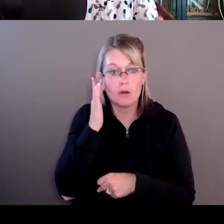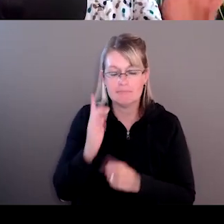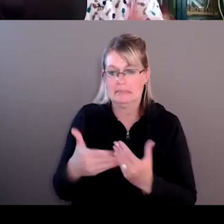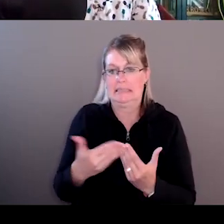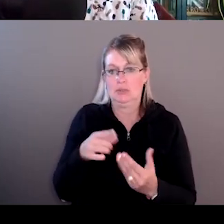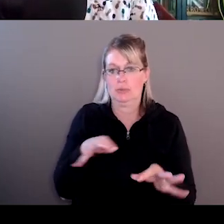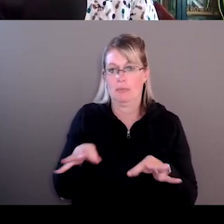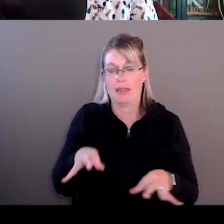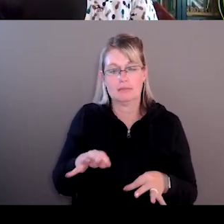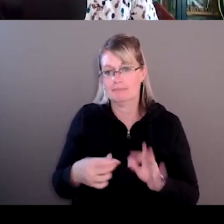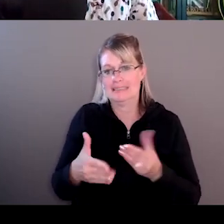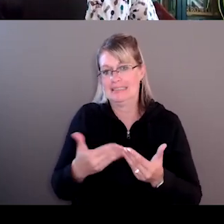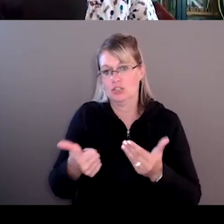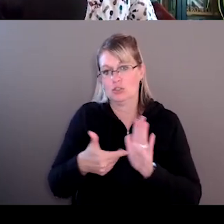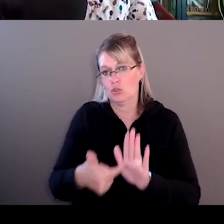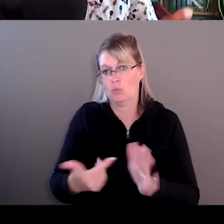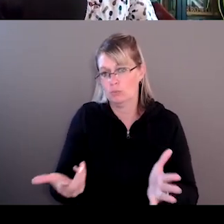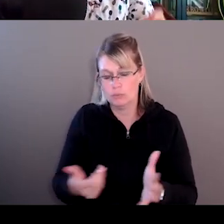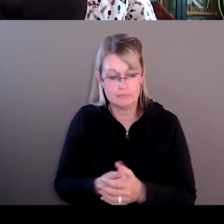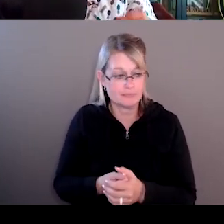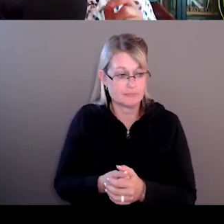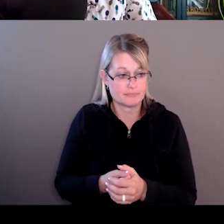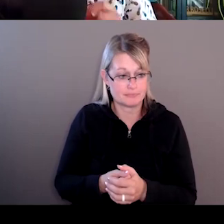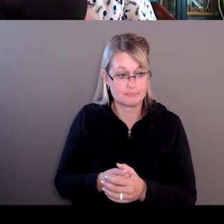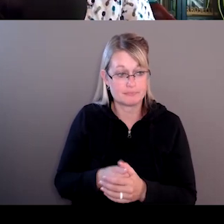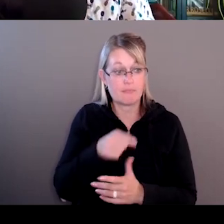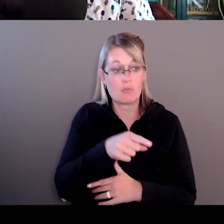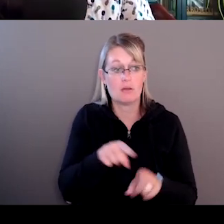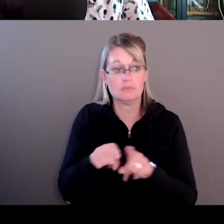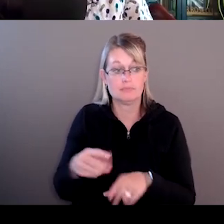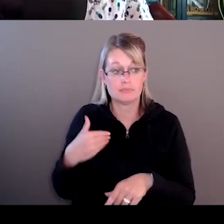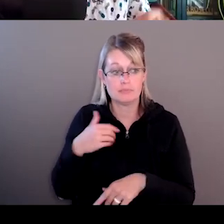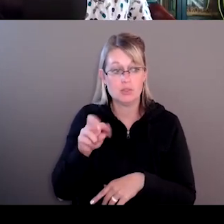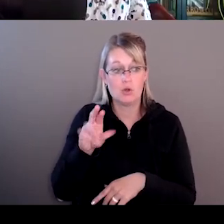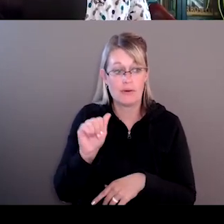just easier to show it off. The button also has ARIA labelledby that refers to itself